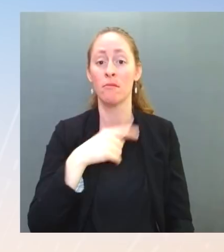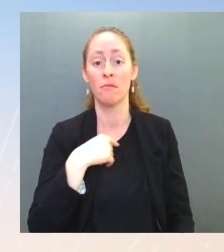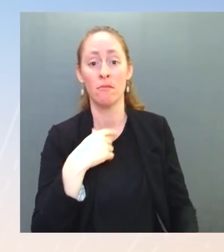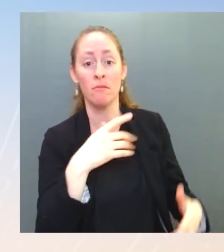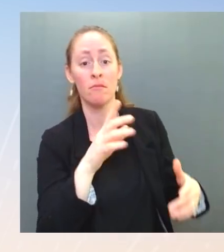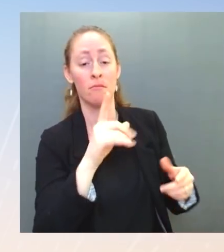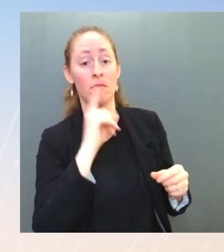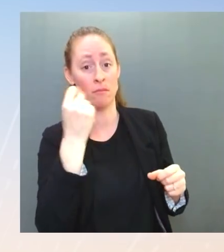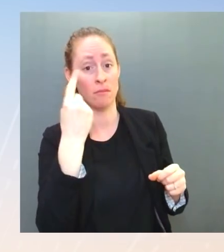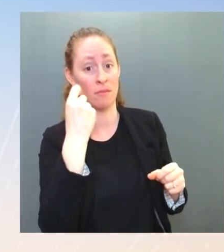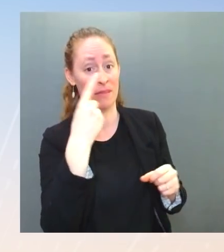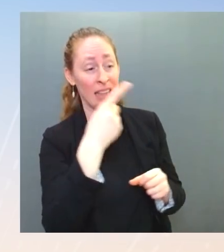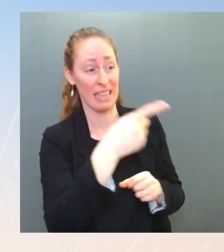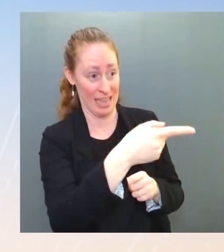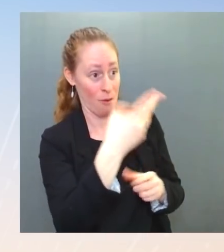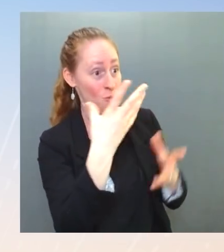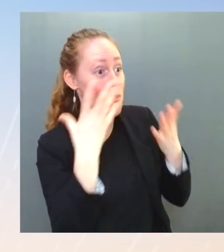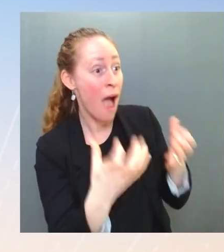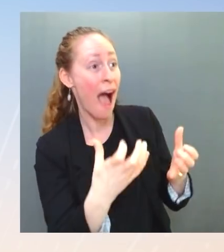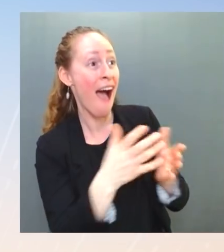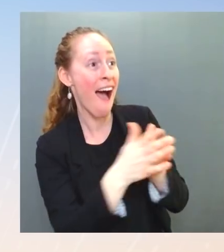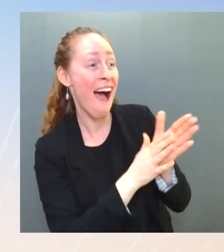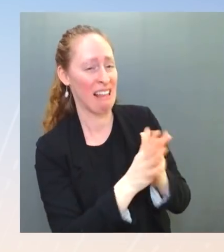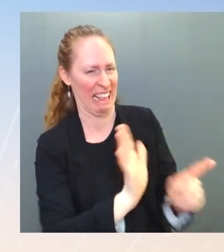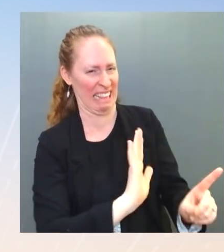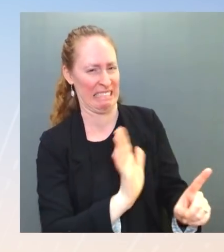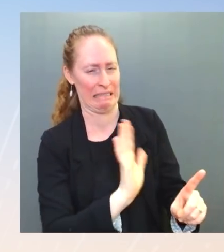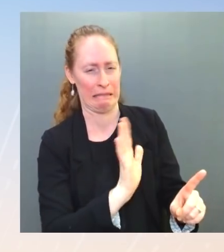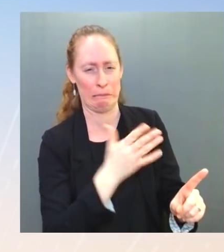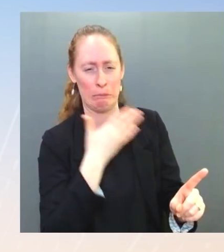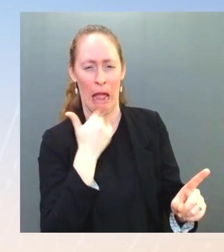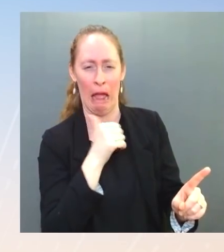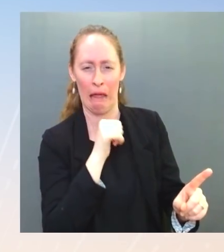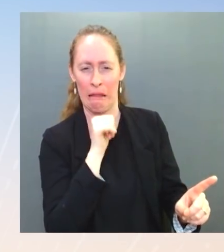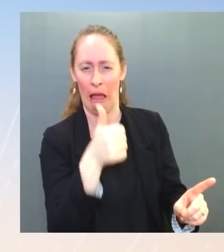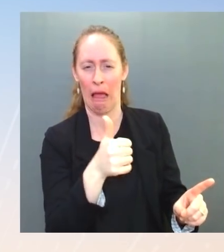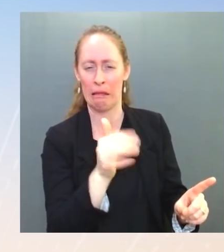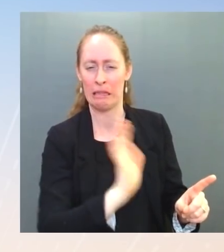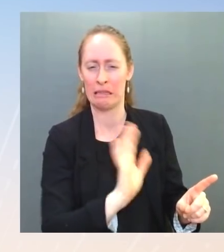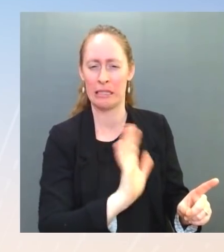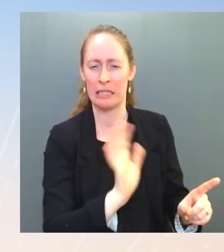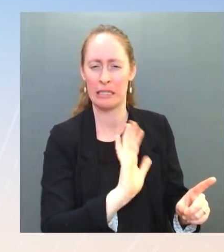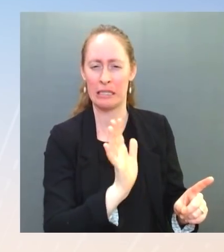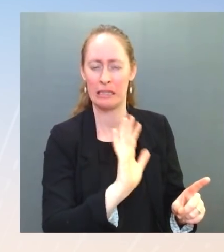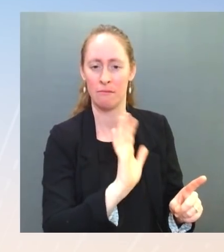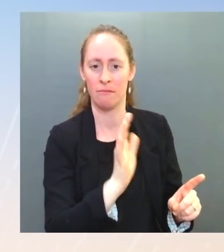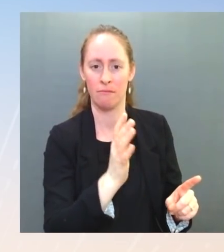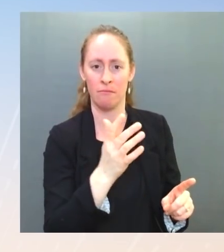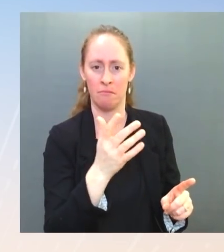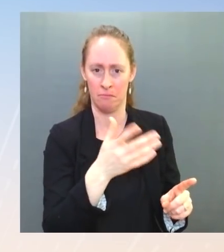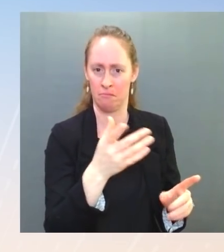We're here to diversify, and help them diversify, as we've done with other European countries, should they make that choice to do.